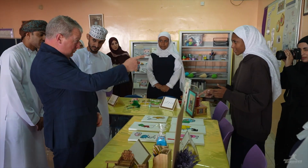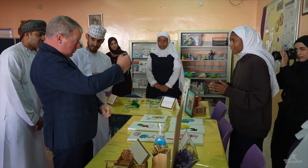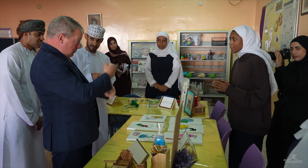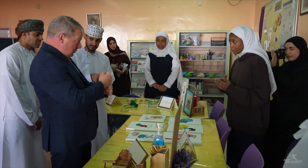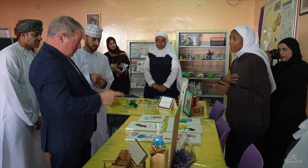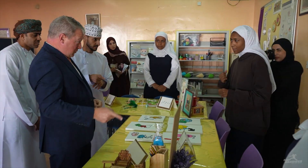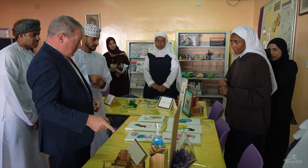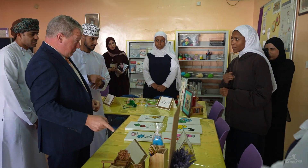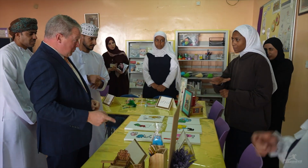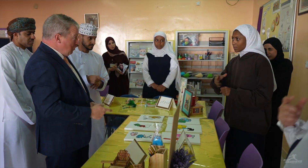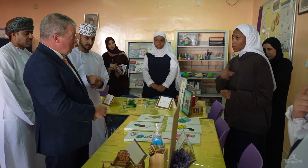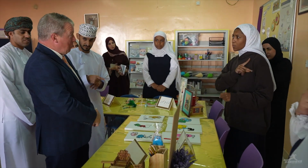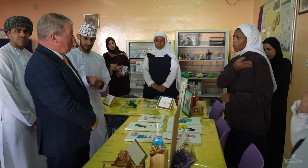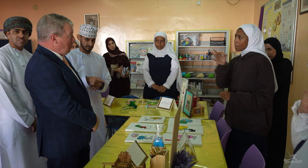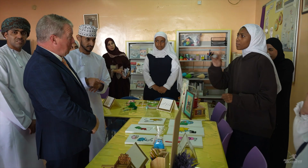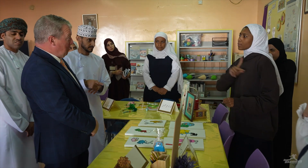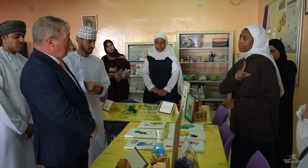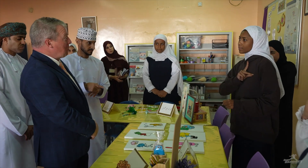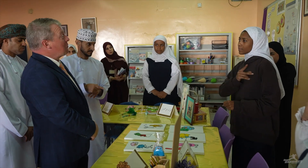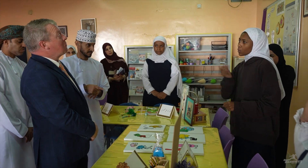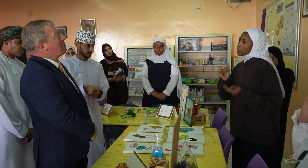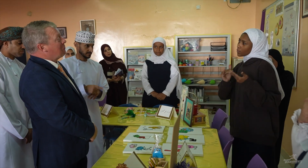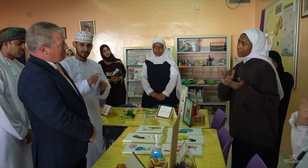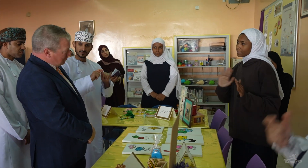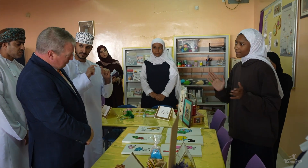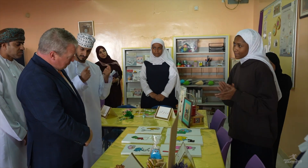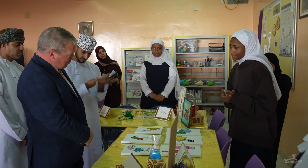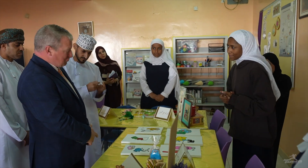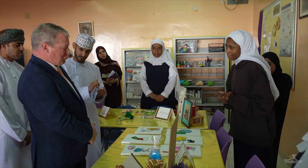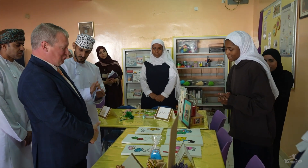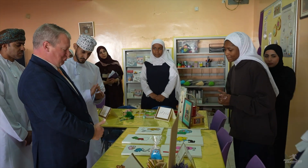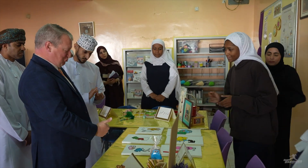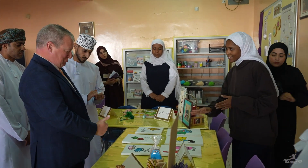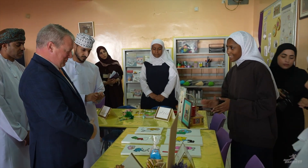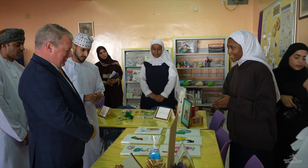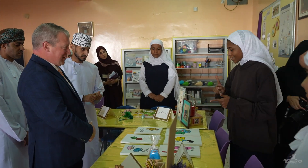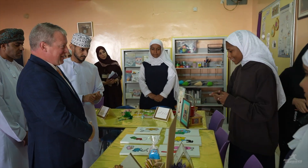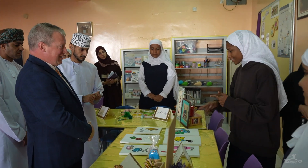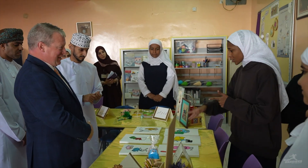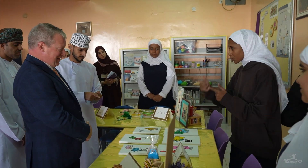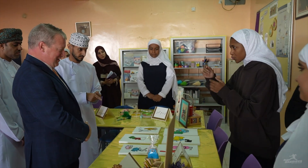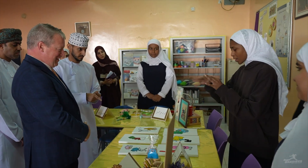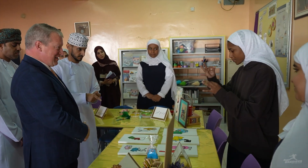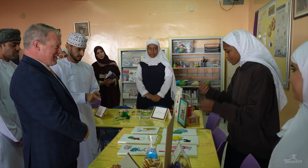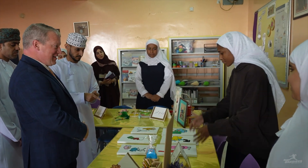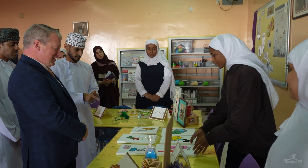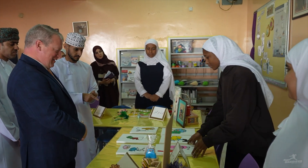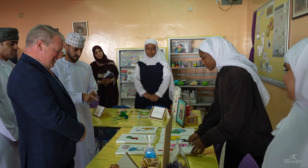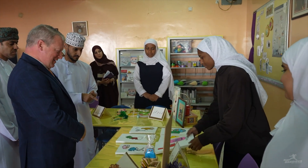You made these? Yes, with the help of other students too. These are sewn on.